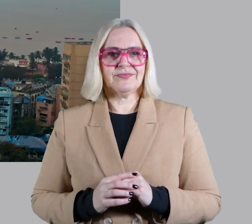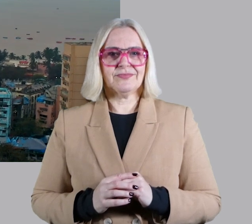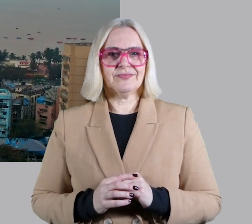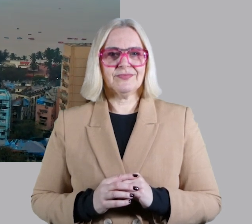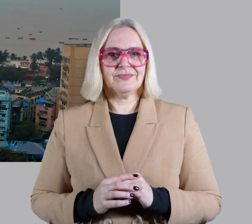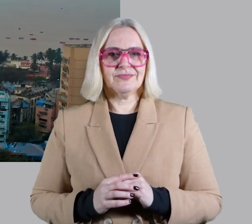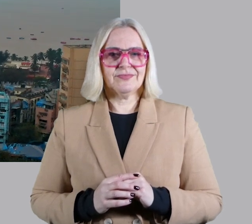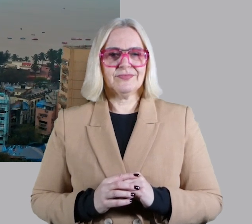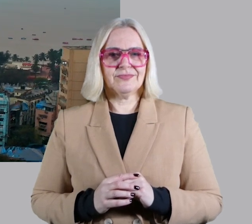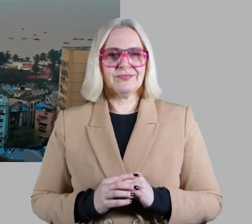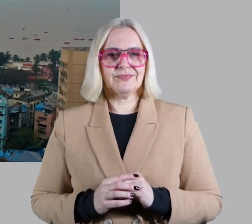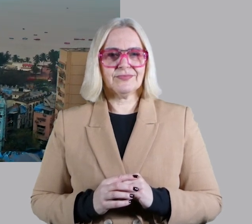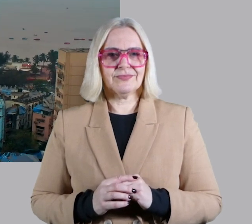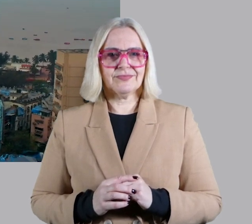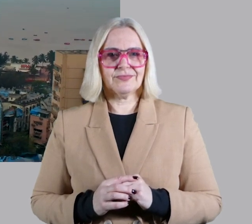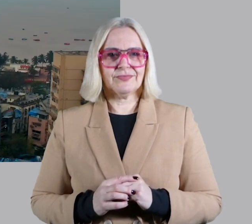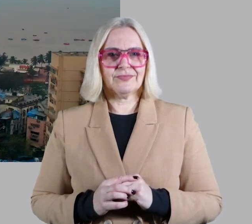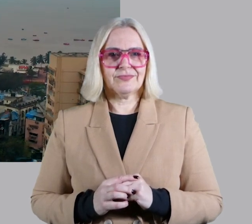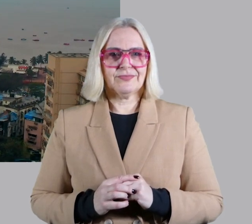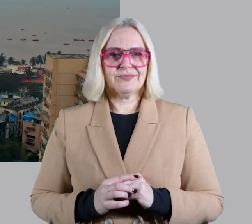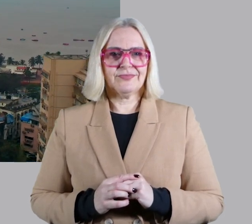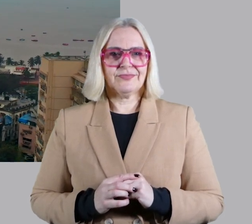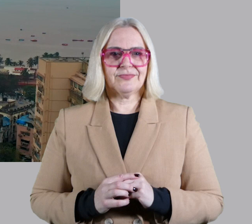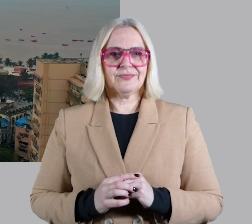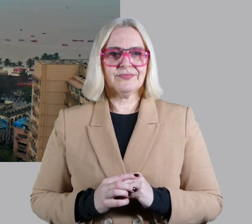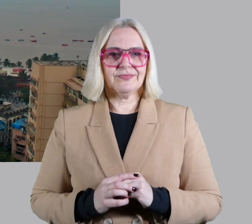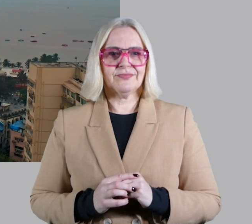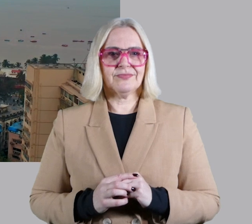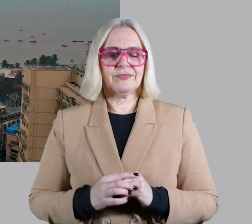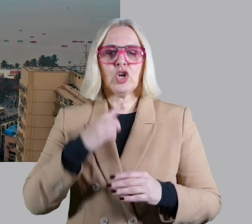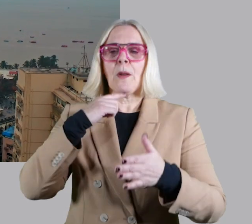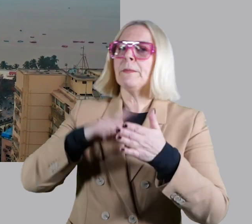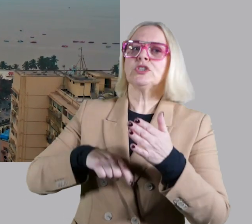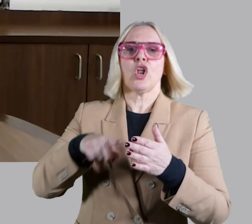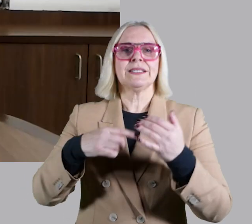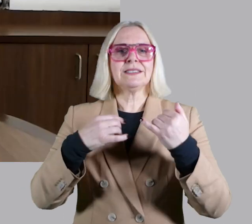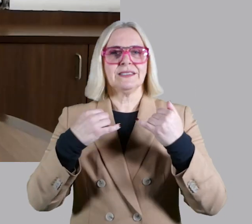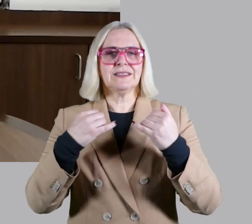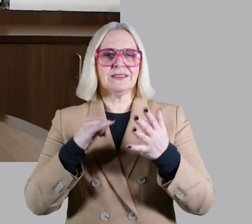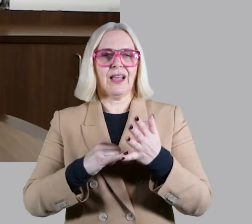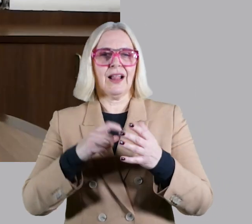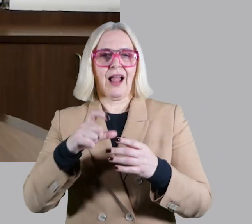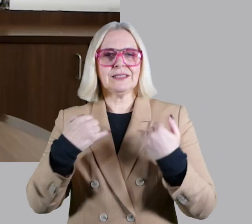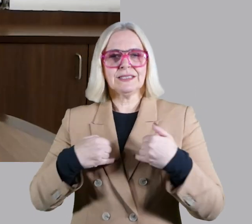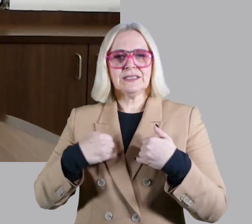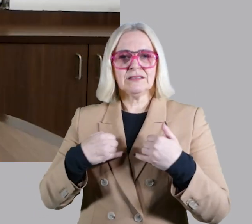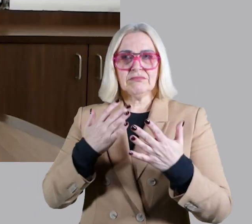working for The Lancet Haematology Commission on sickle cell disease was a great experience